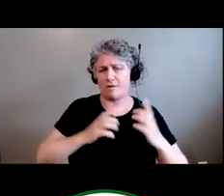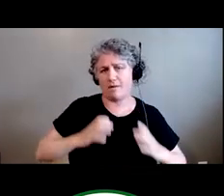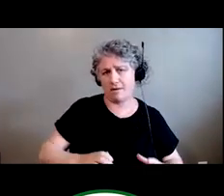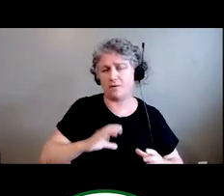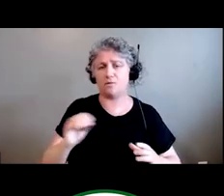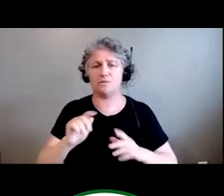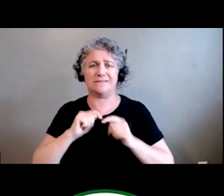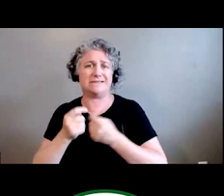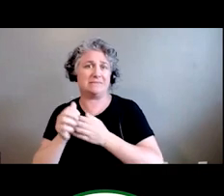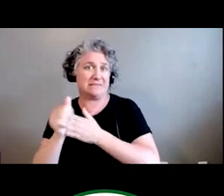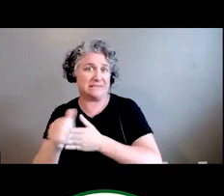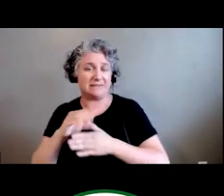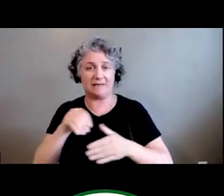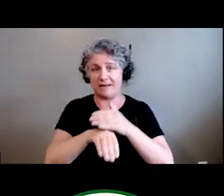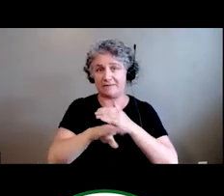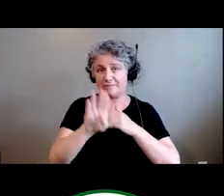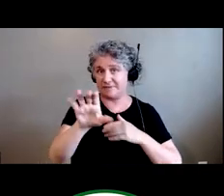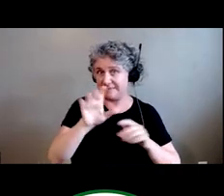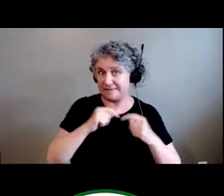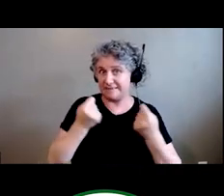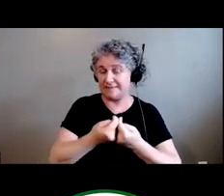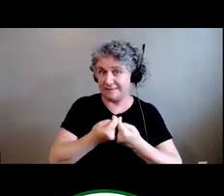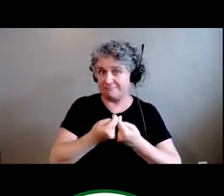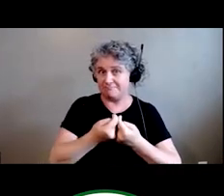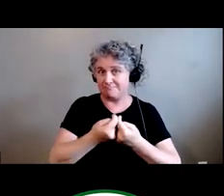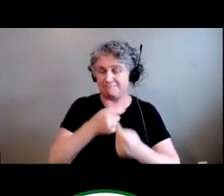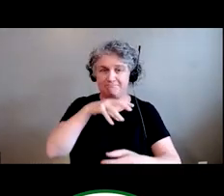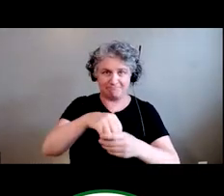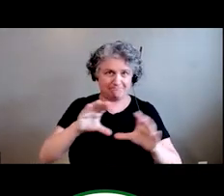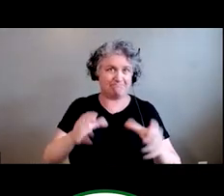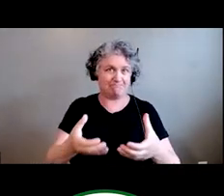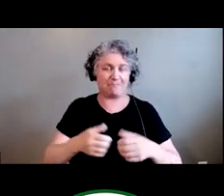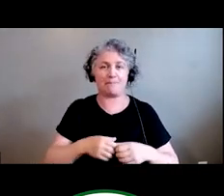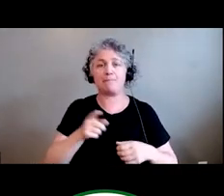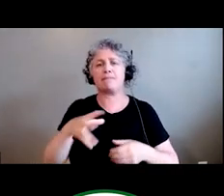She sits on a number of disability and accessibility committees at the national, provincial, and